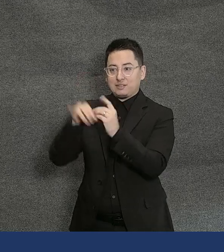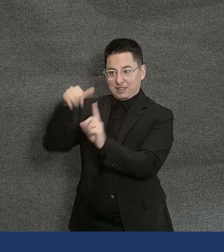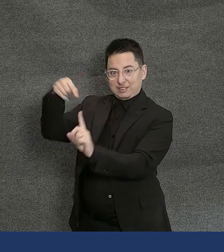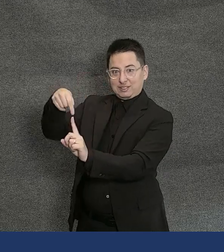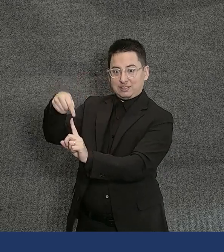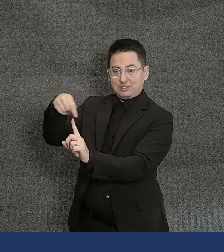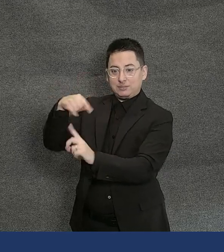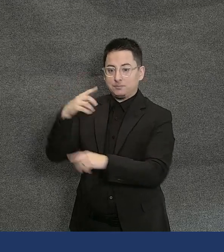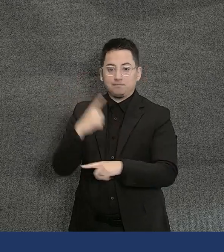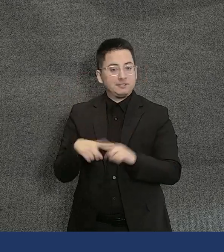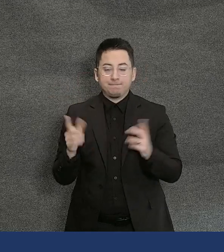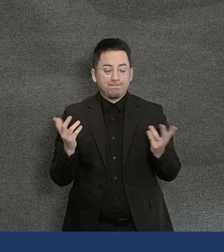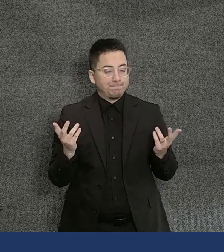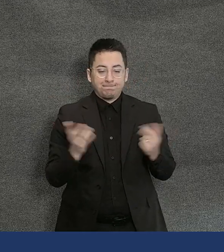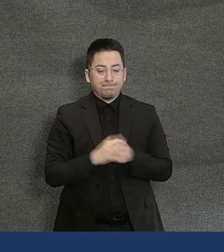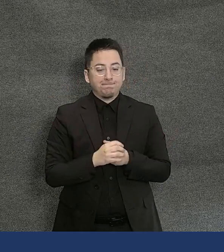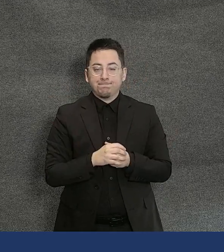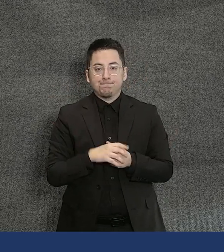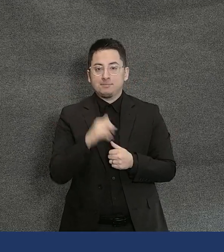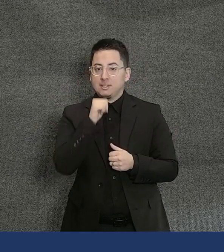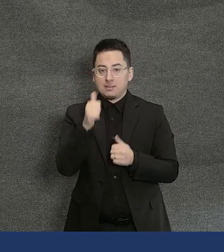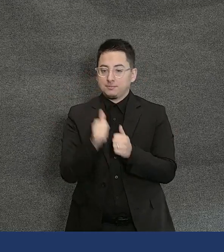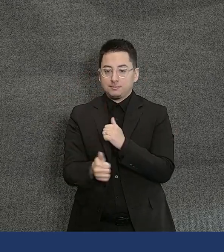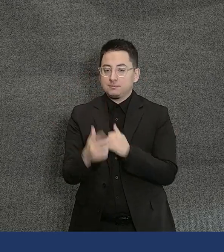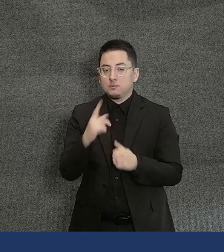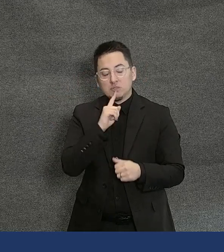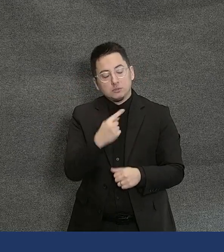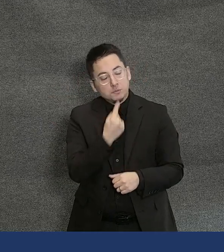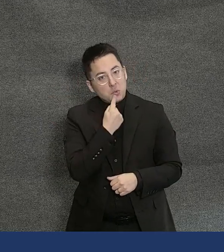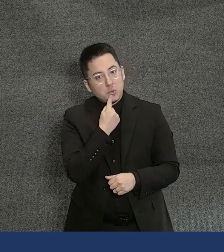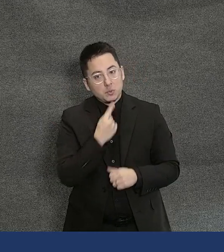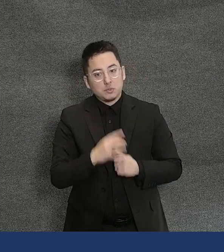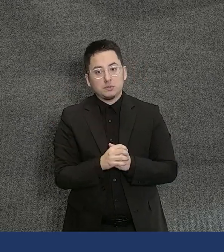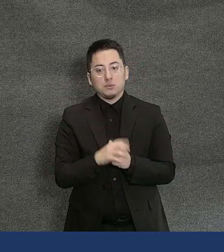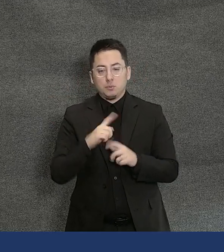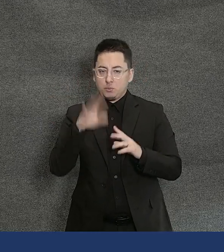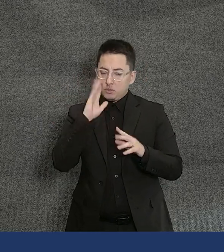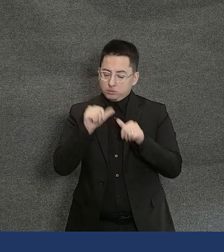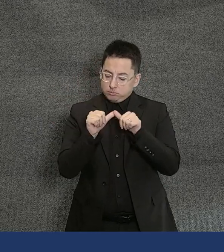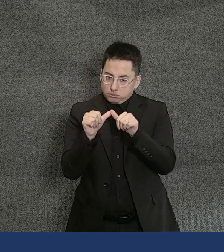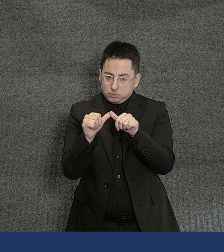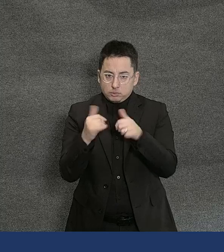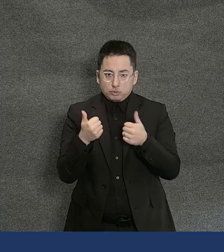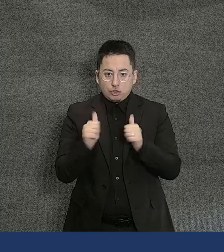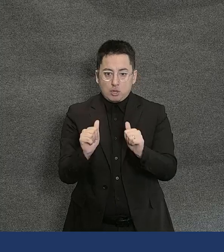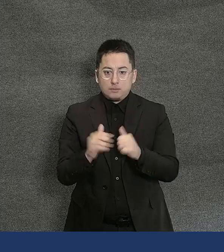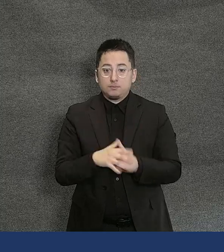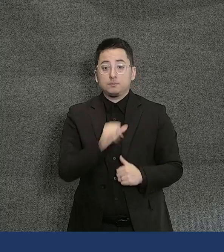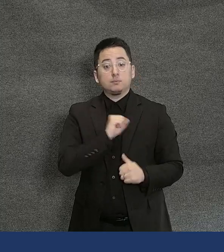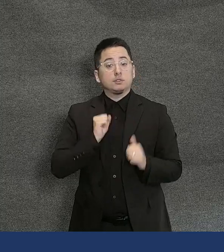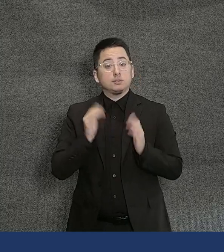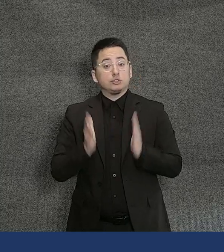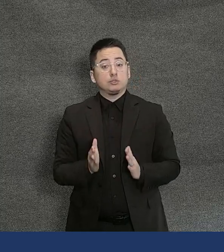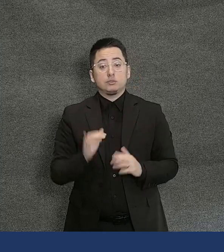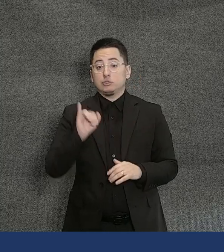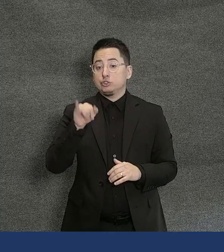when that didn't happen. But we're keeping keep trying. And Senator Jim Carlson in the Senate is the Senate author on that bill,